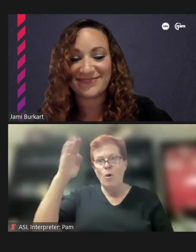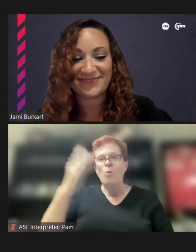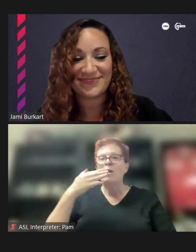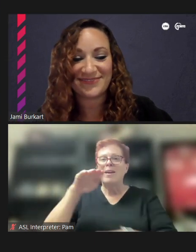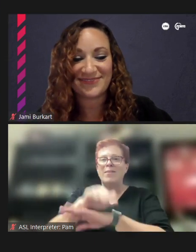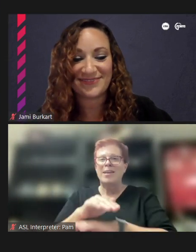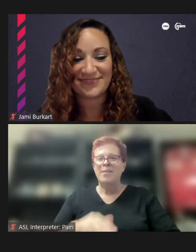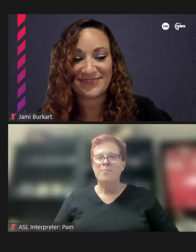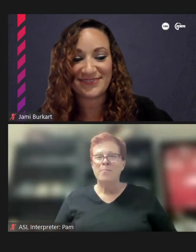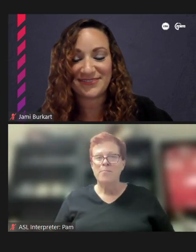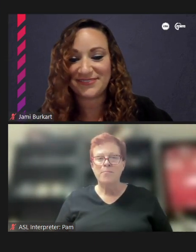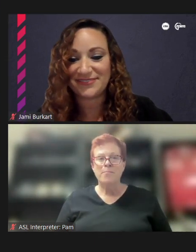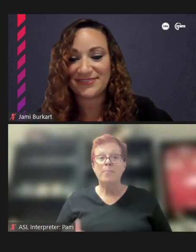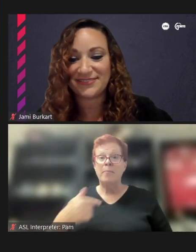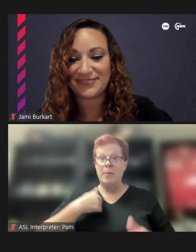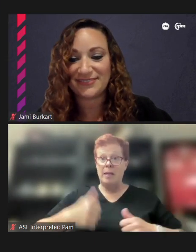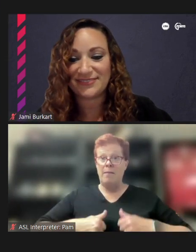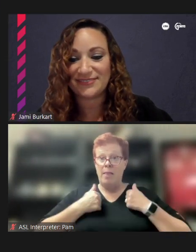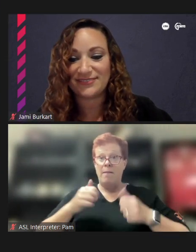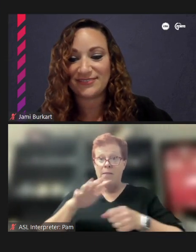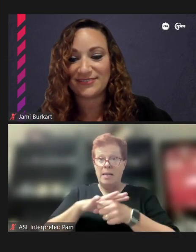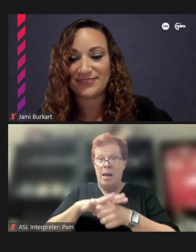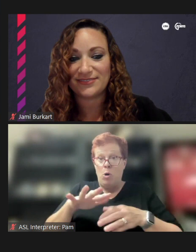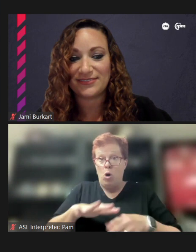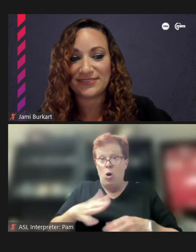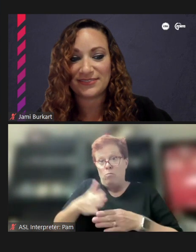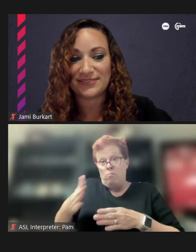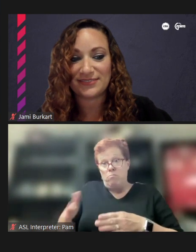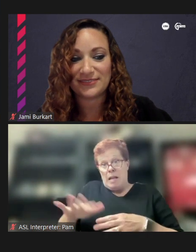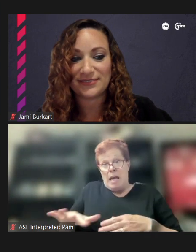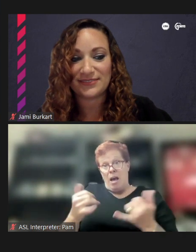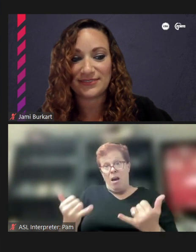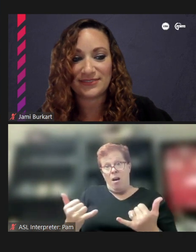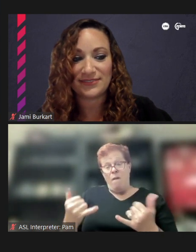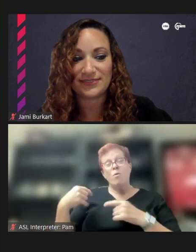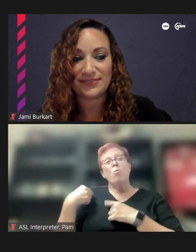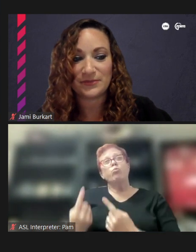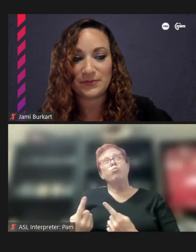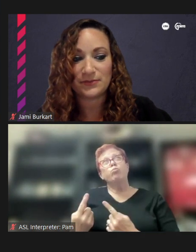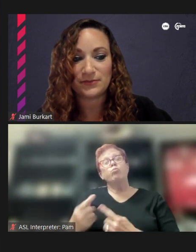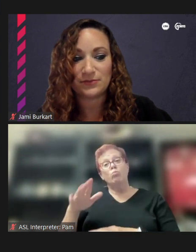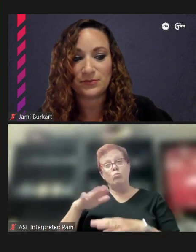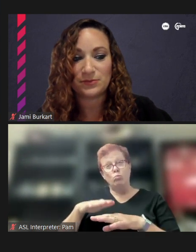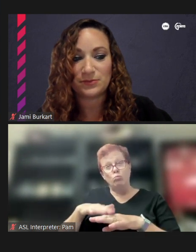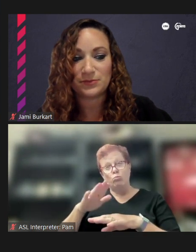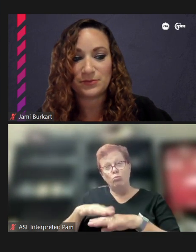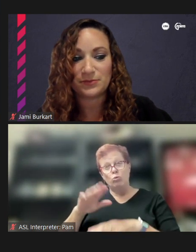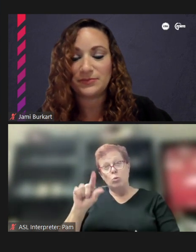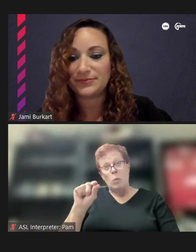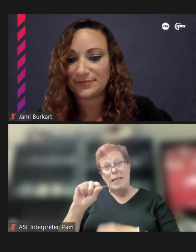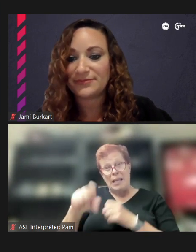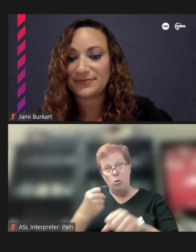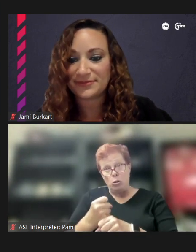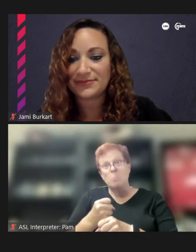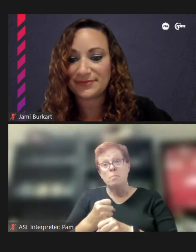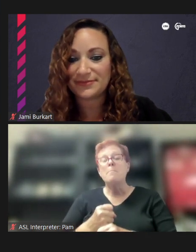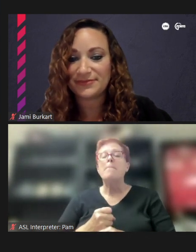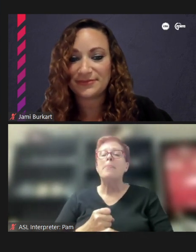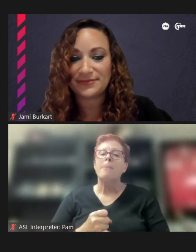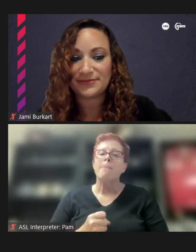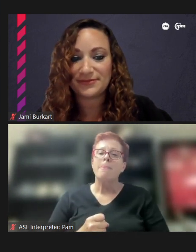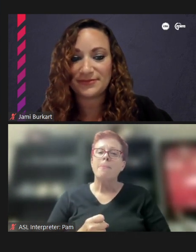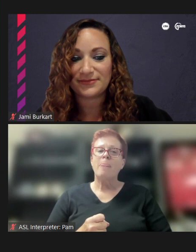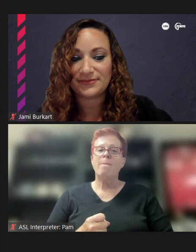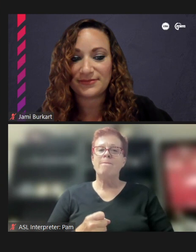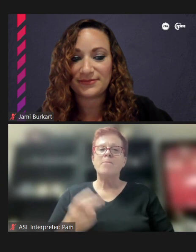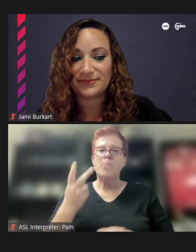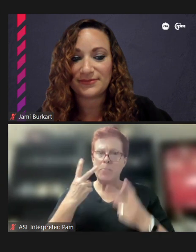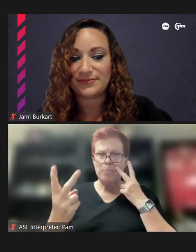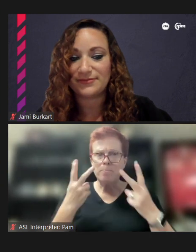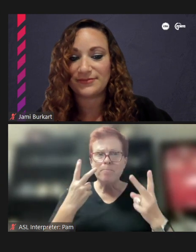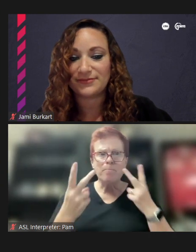I've lived in the neighborhood now for just over 20 years, and have seen a lot of